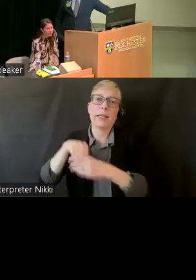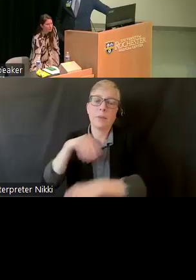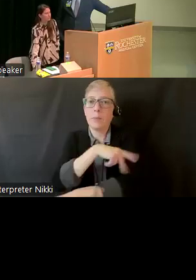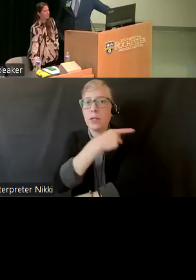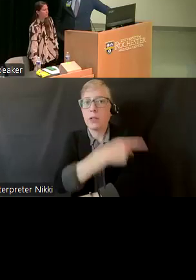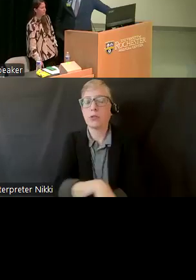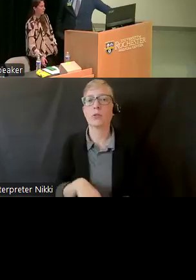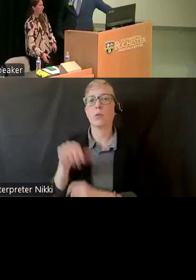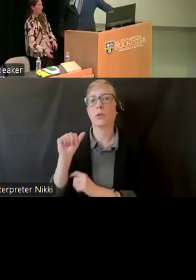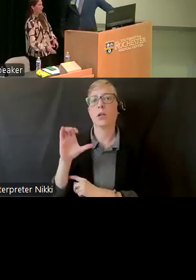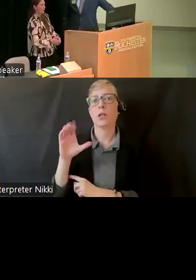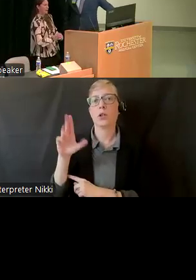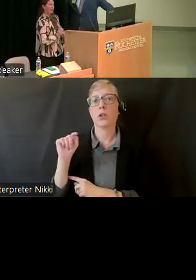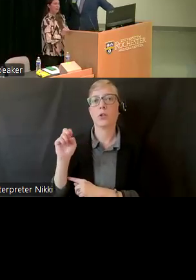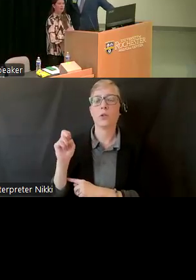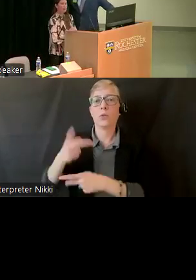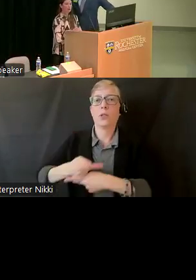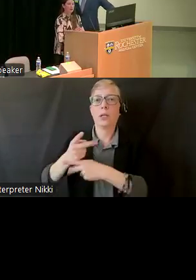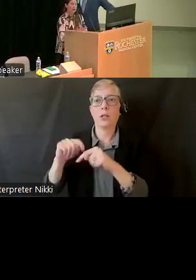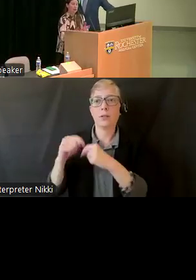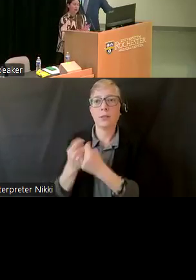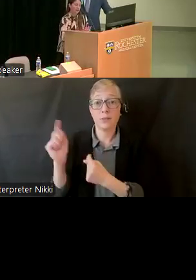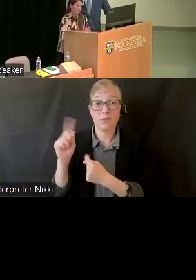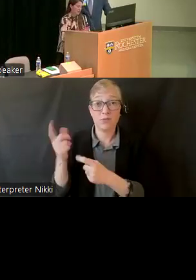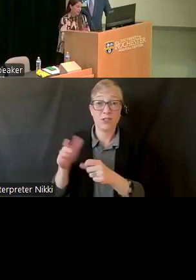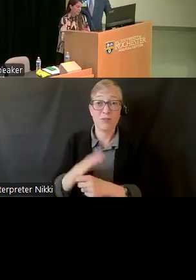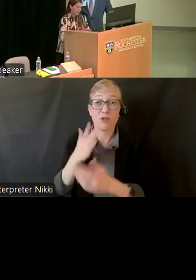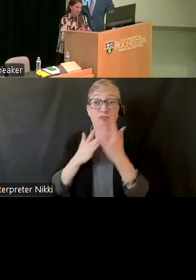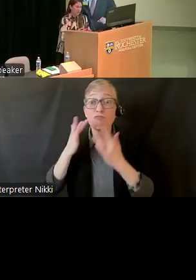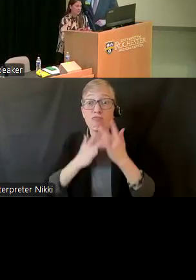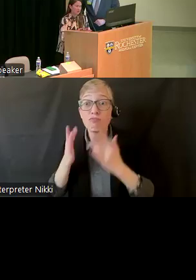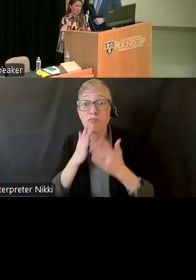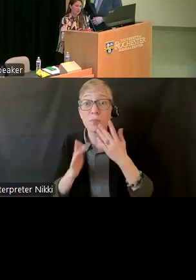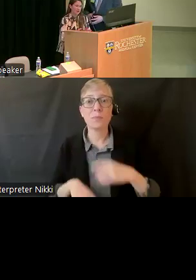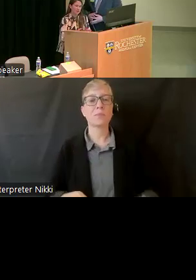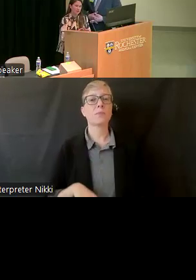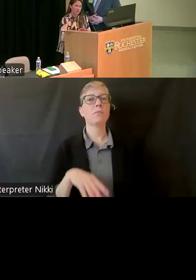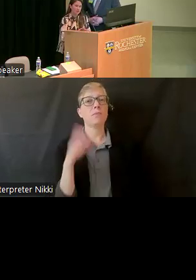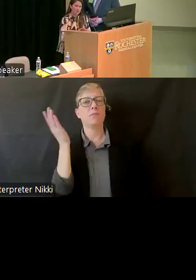whom coverage might be especially challenging the research that they've done they found that it's